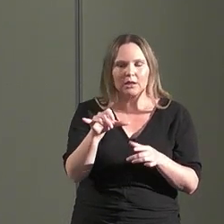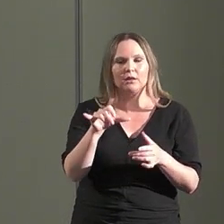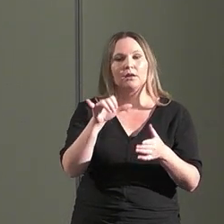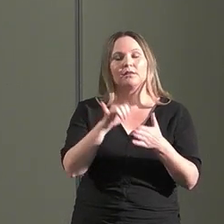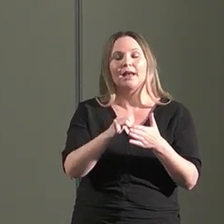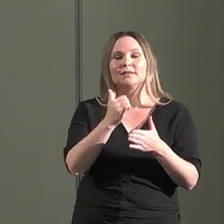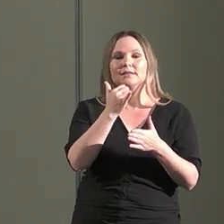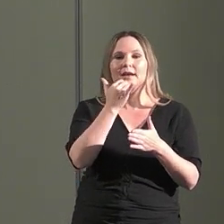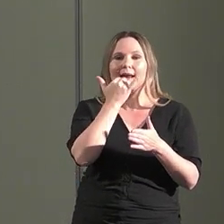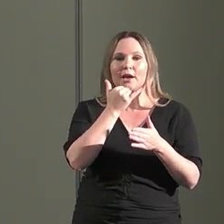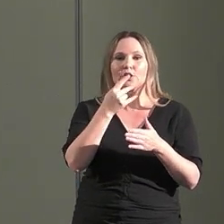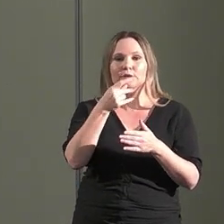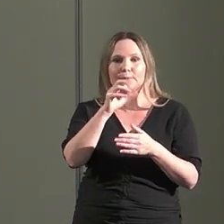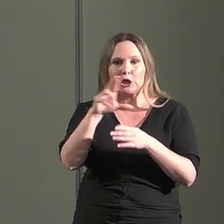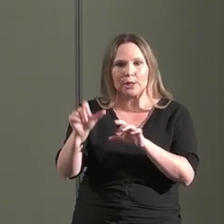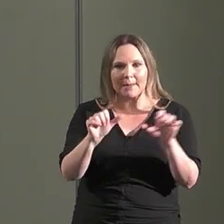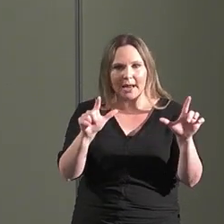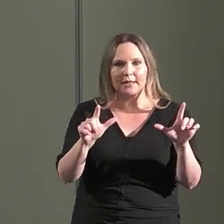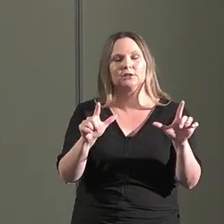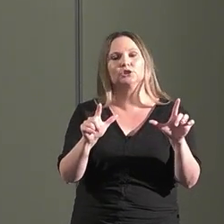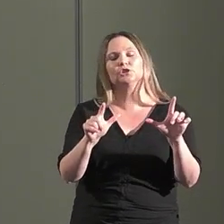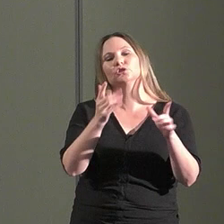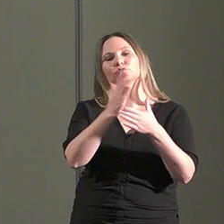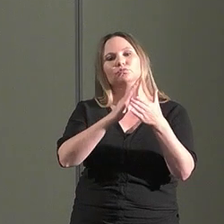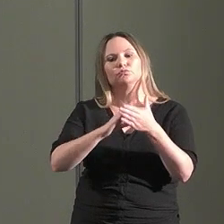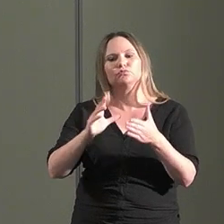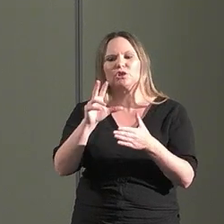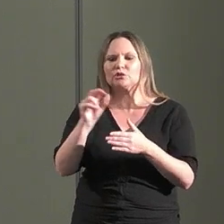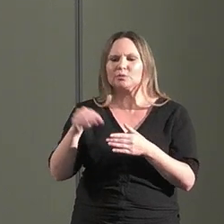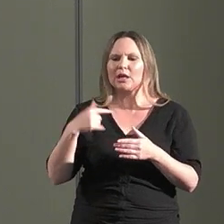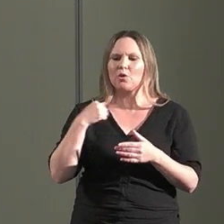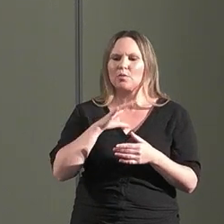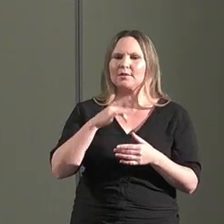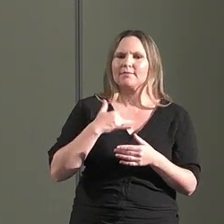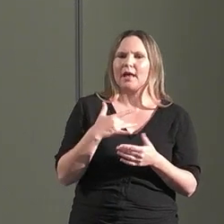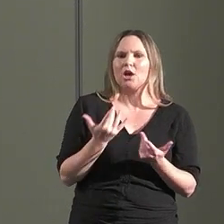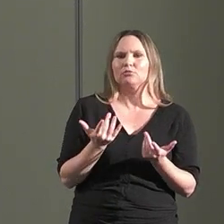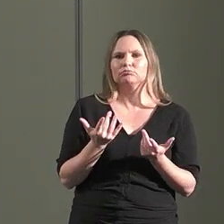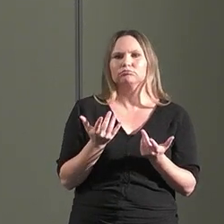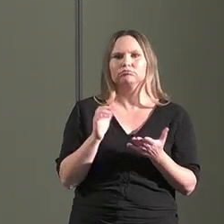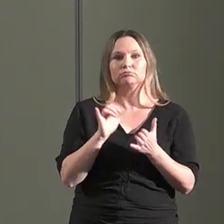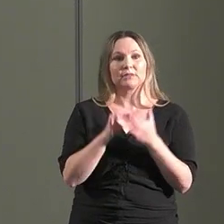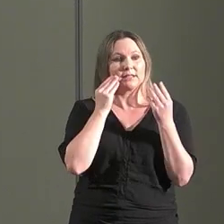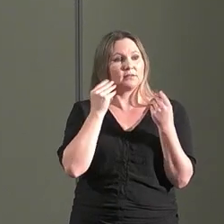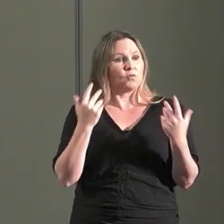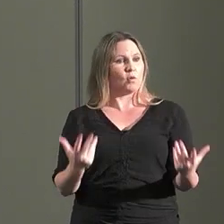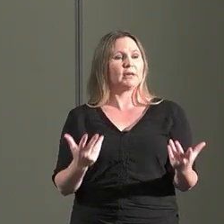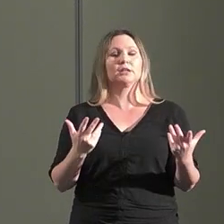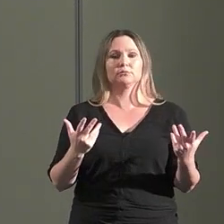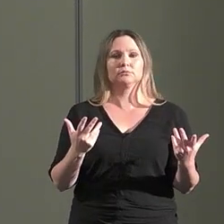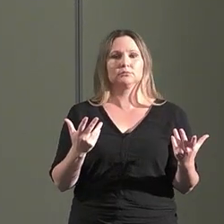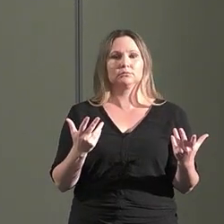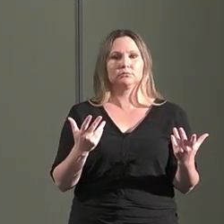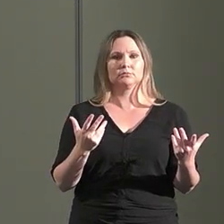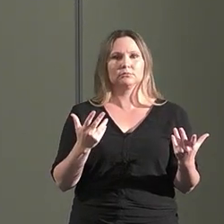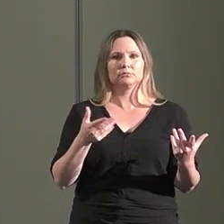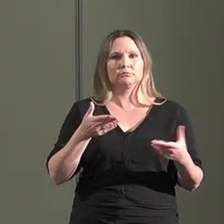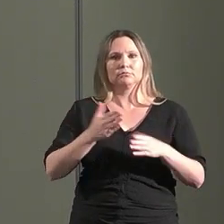That is 30% weight. We feel that is informative it gives a sense of the weighting.